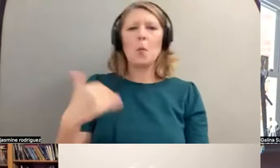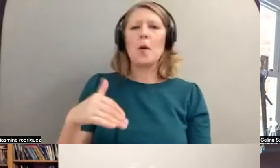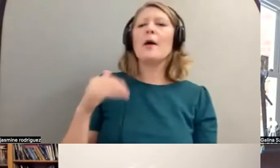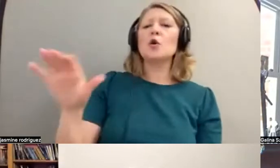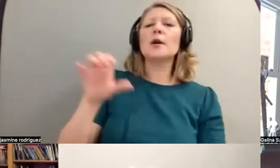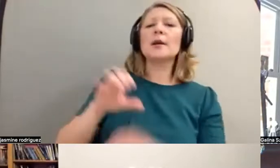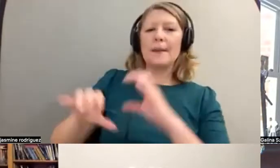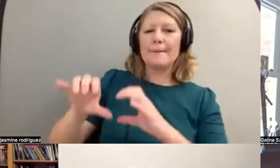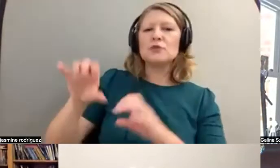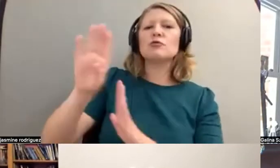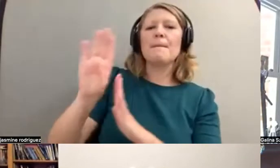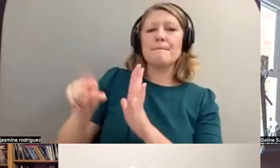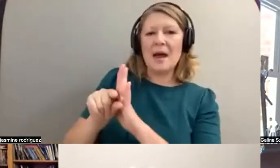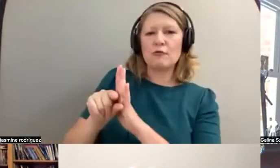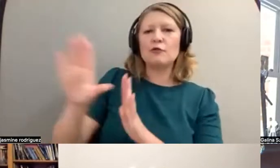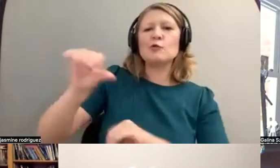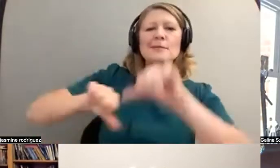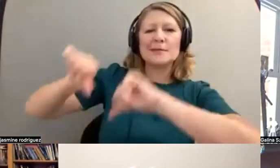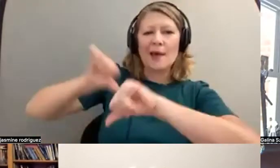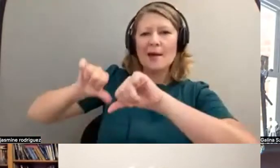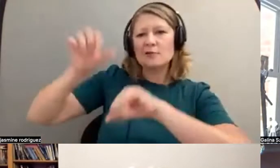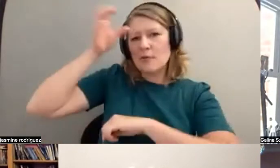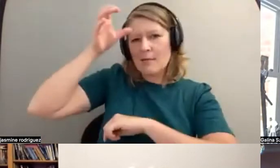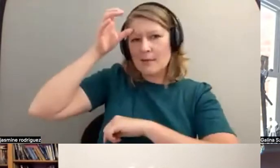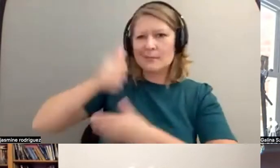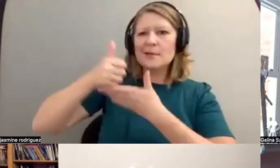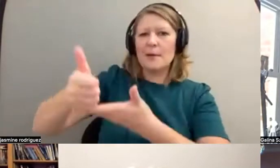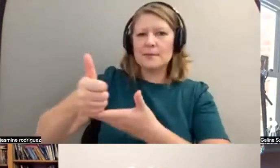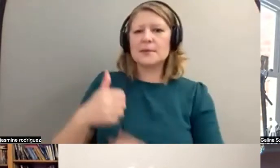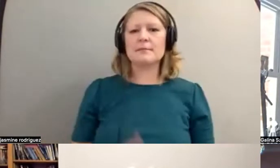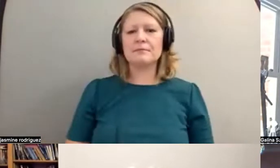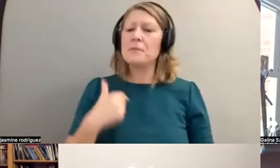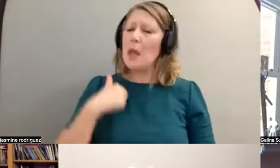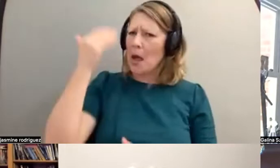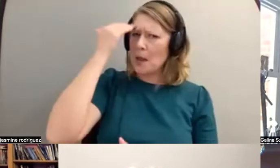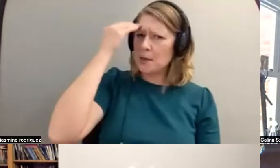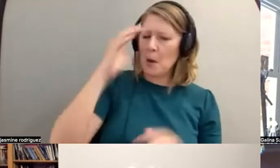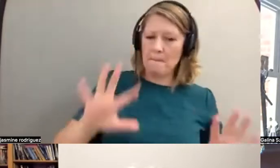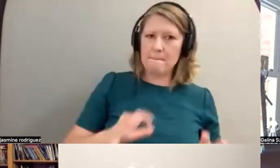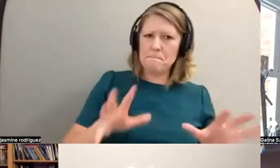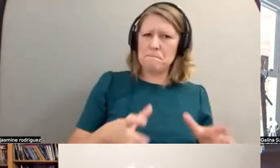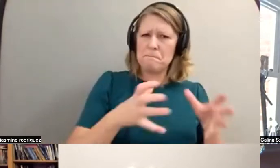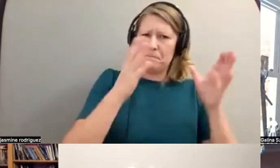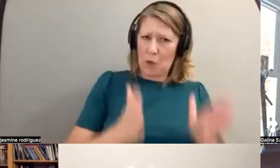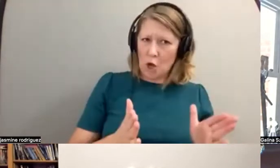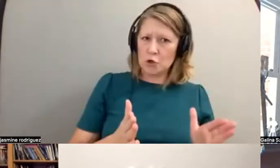I know a lot of potters make their own glazes. I didn't realize that they made their clays as